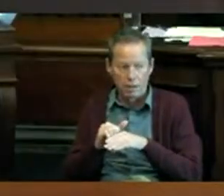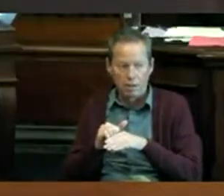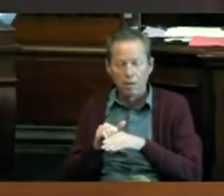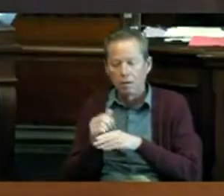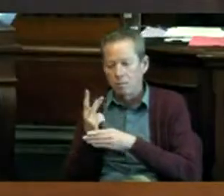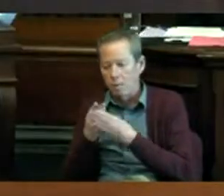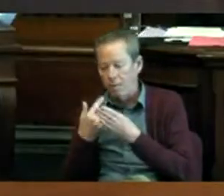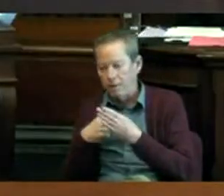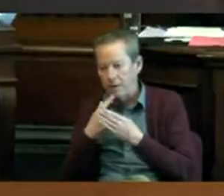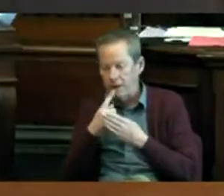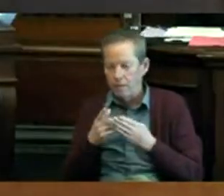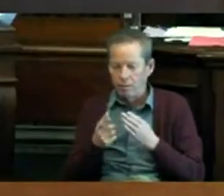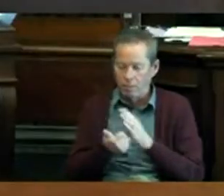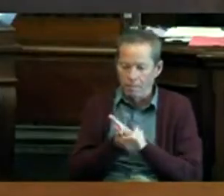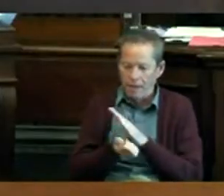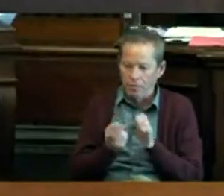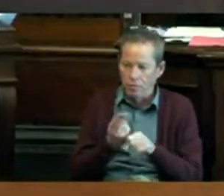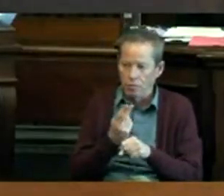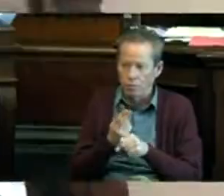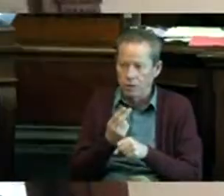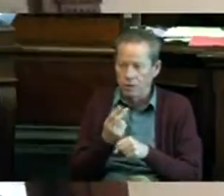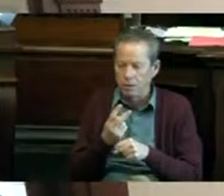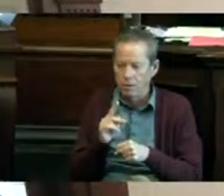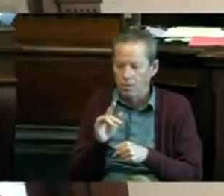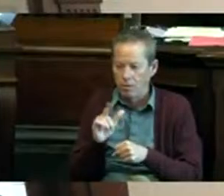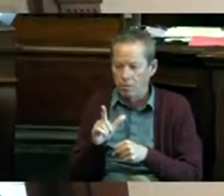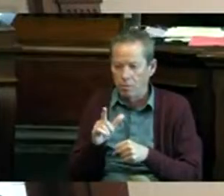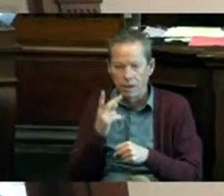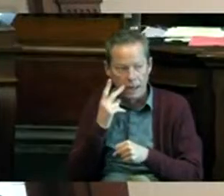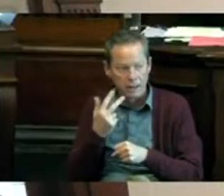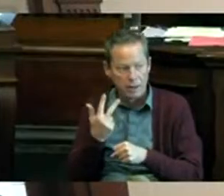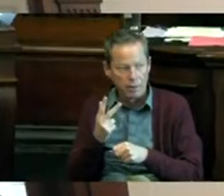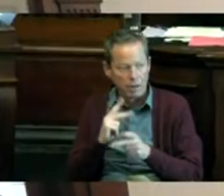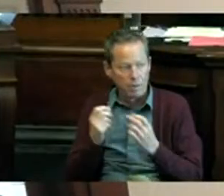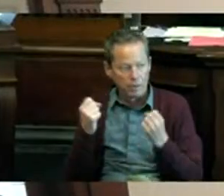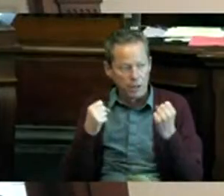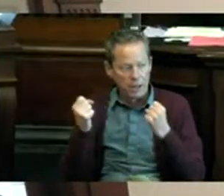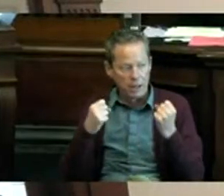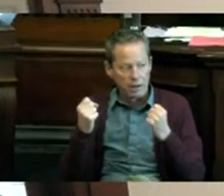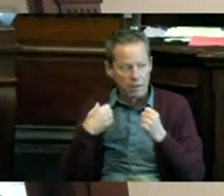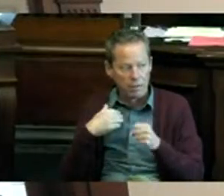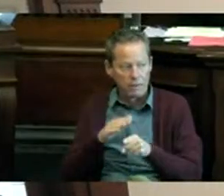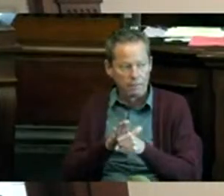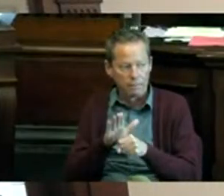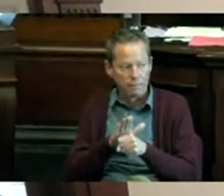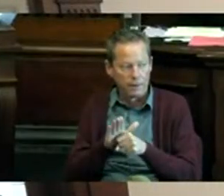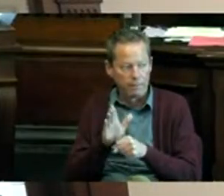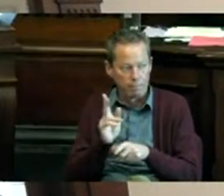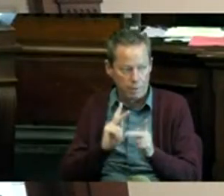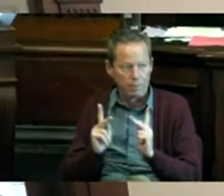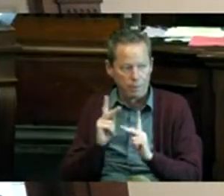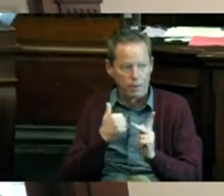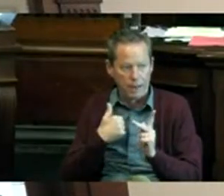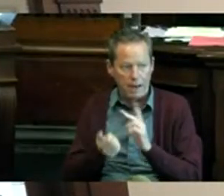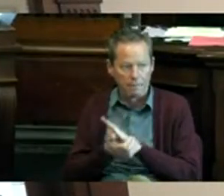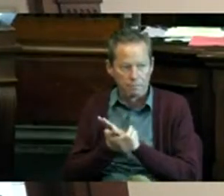training. So we will get on the job training okay to all of us. And then we will master using